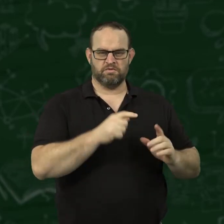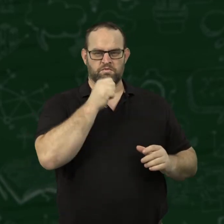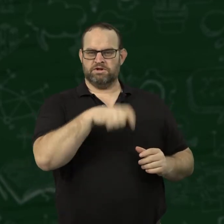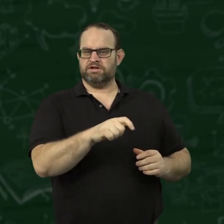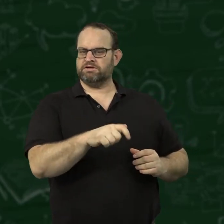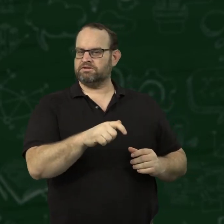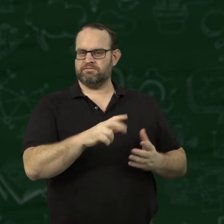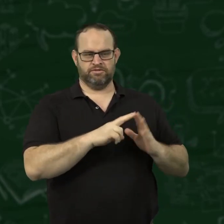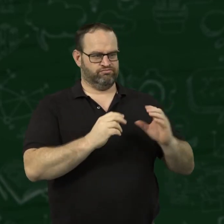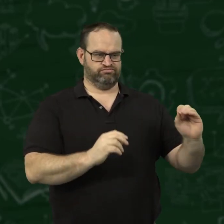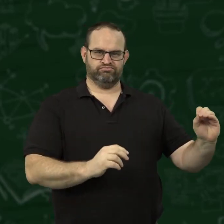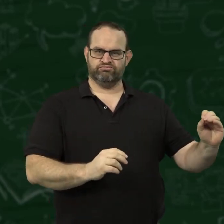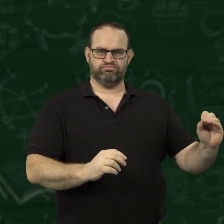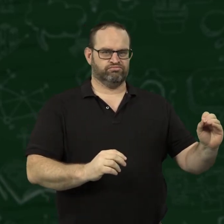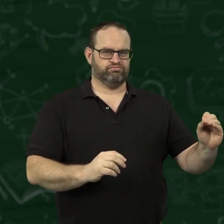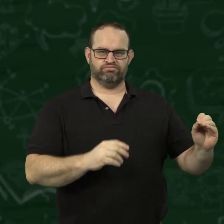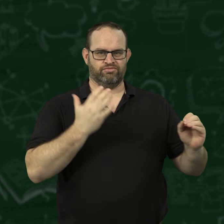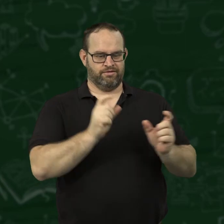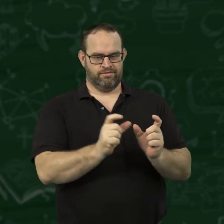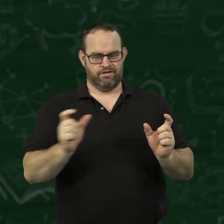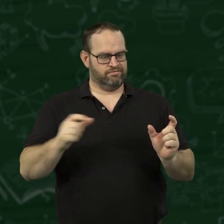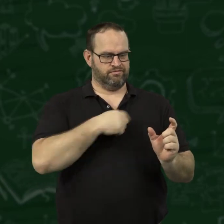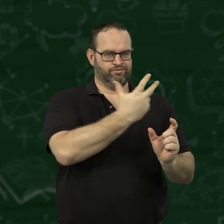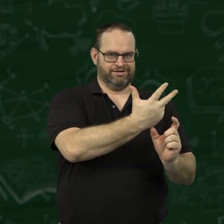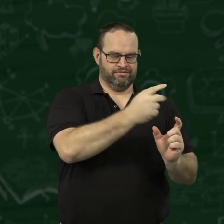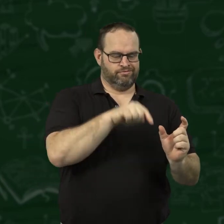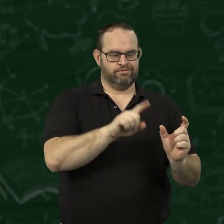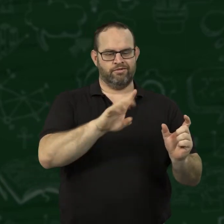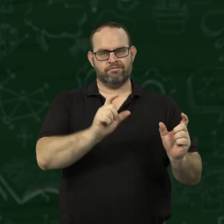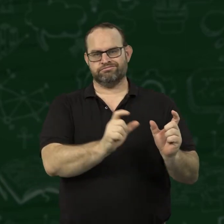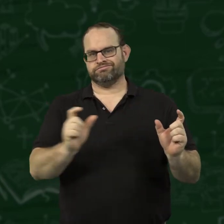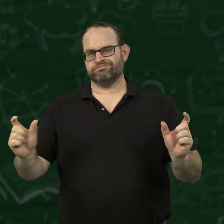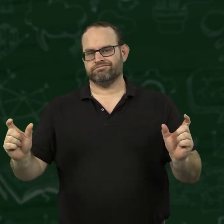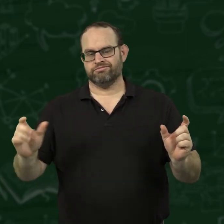but it is not necessary since the number starts in the Ones place.